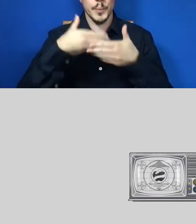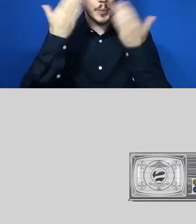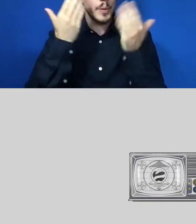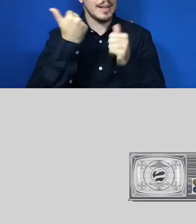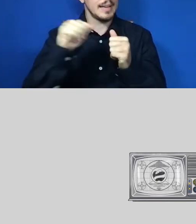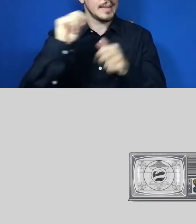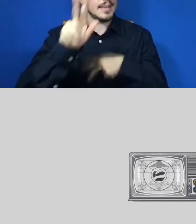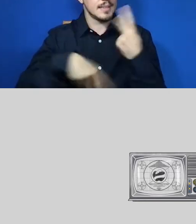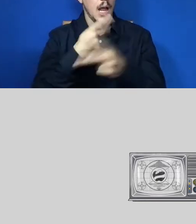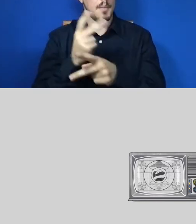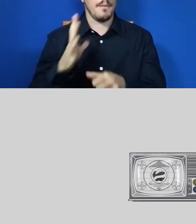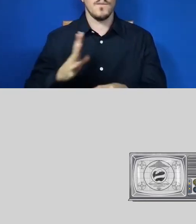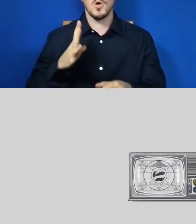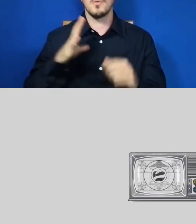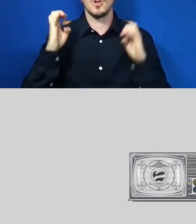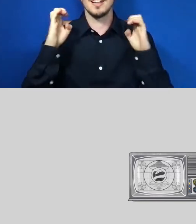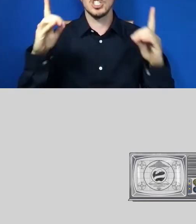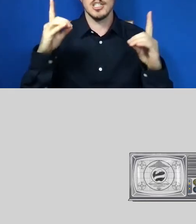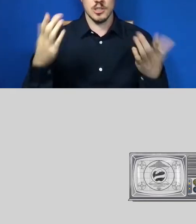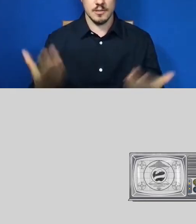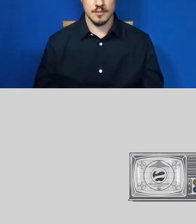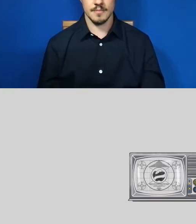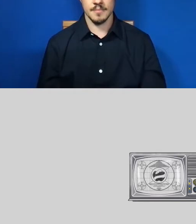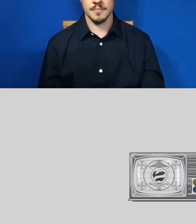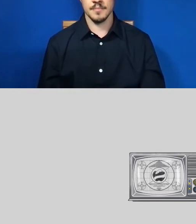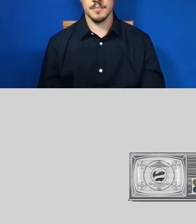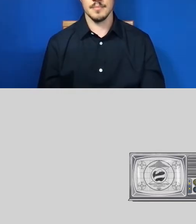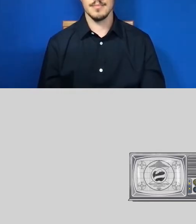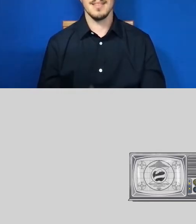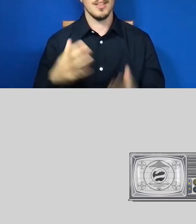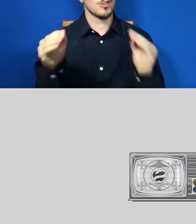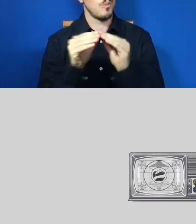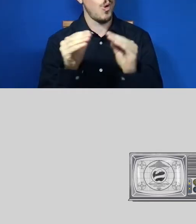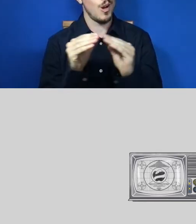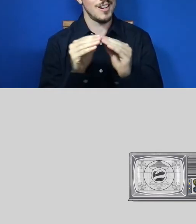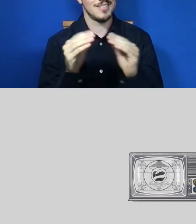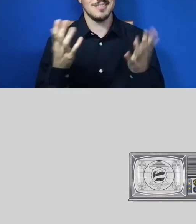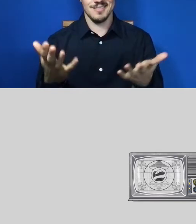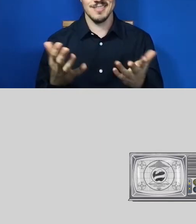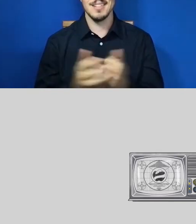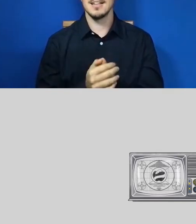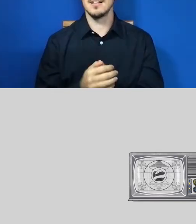don't have any formal education past high school. But wait, there's more.